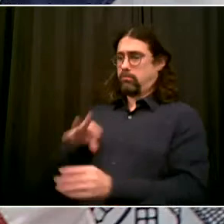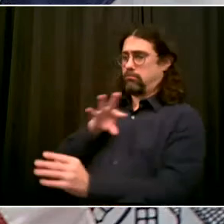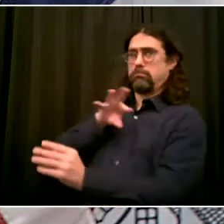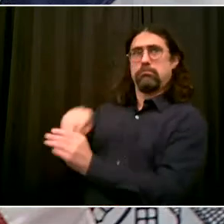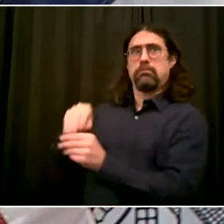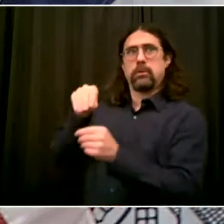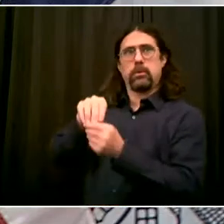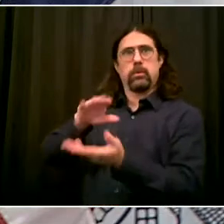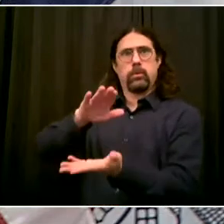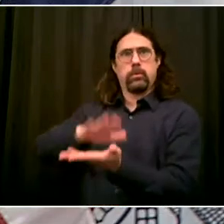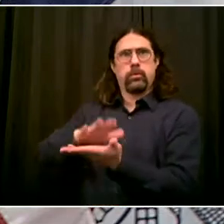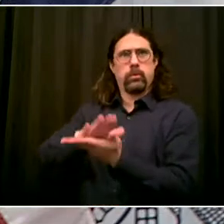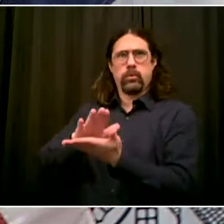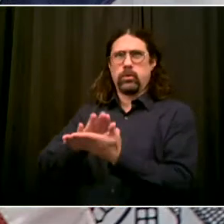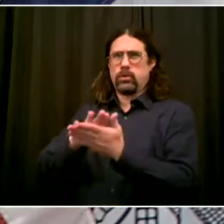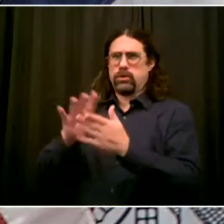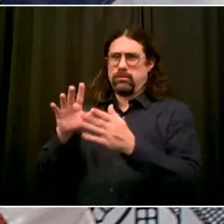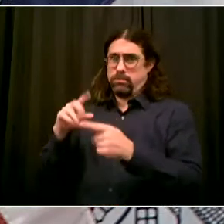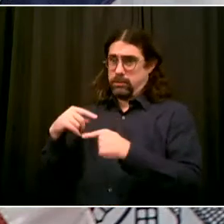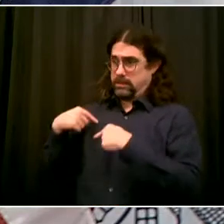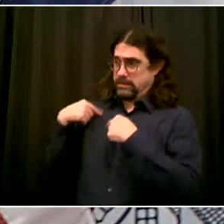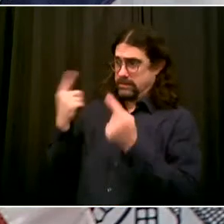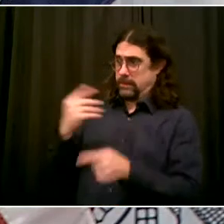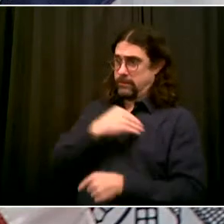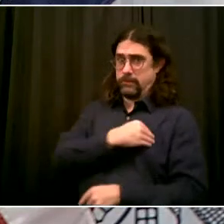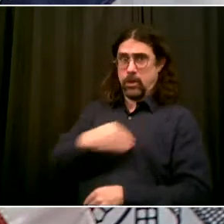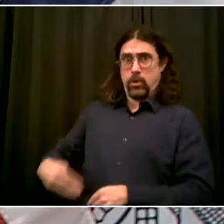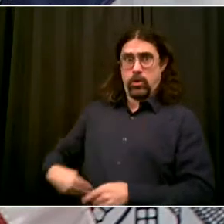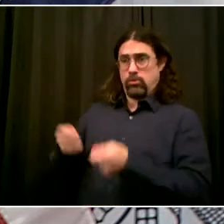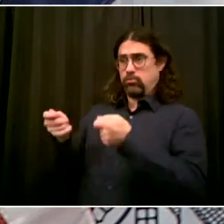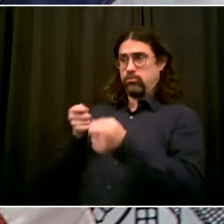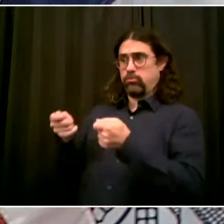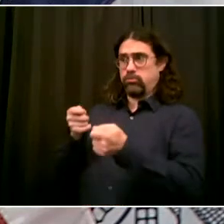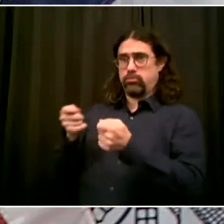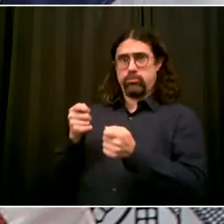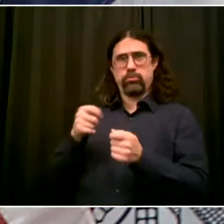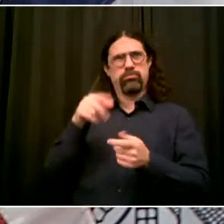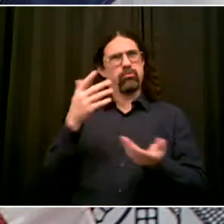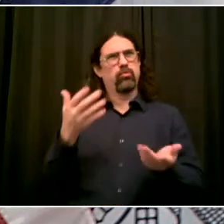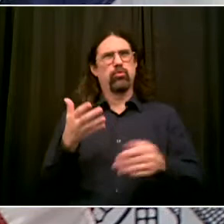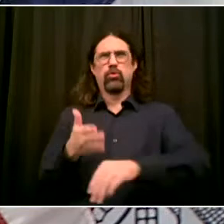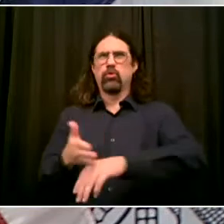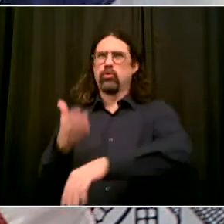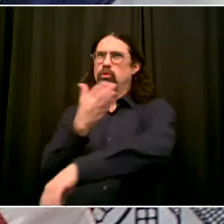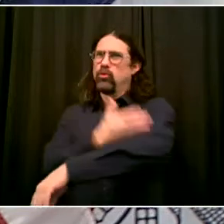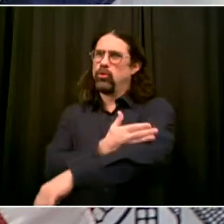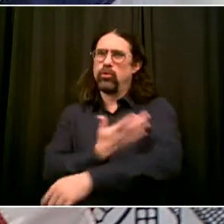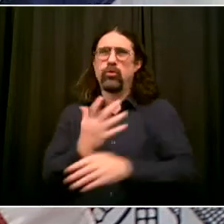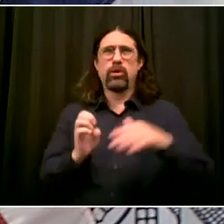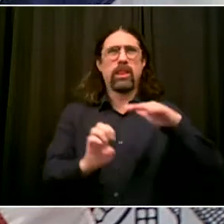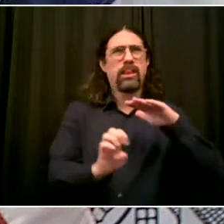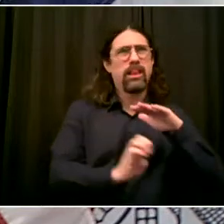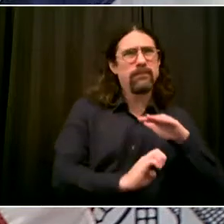EVEN THOUGH WE ARE ALL IN PAIN NOW, THEY WILL BE COMING BACK AND WE HAVAV ETWO FULL MONTHS WHERERE ARARE SCHOOLS ARE OPEN